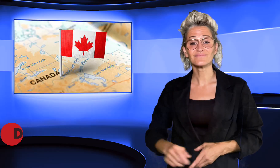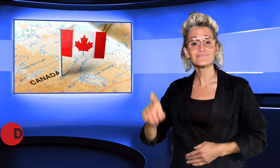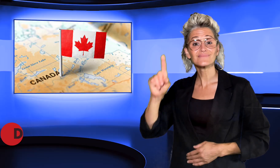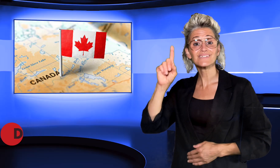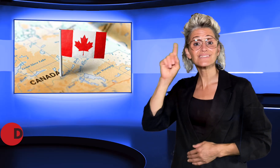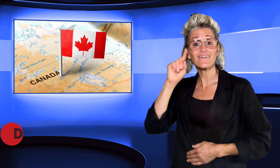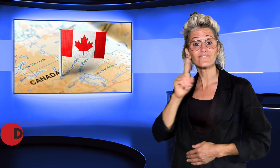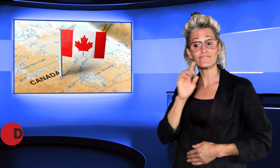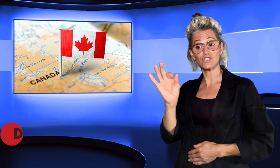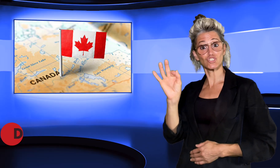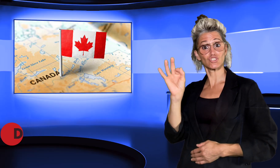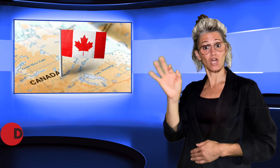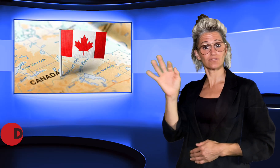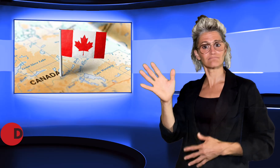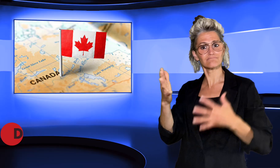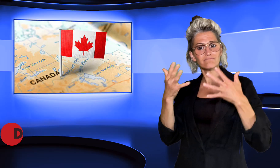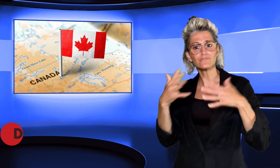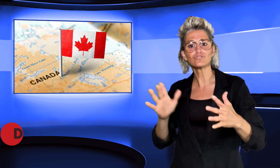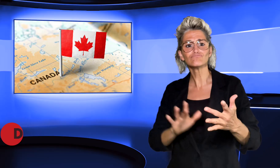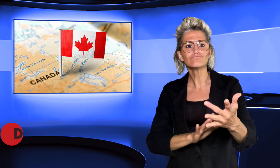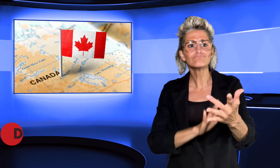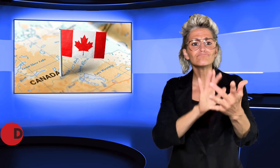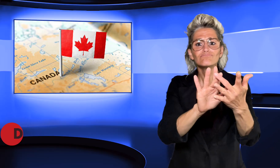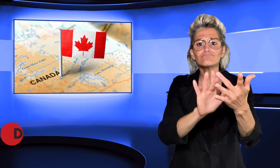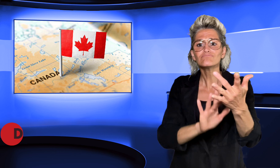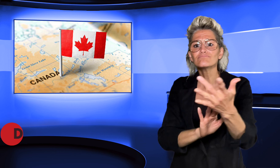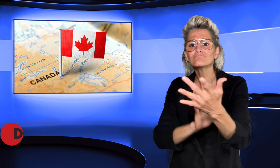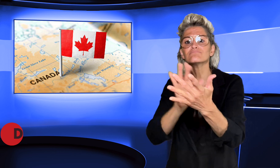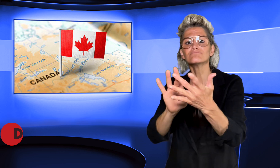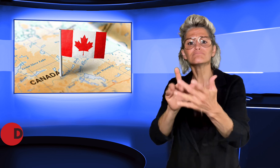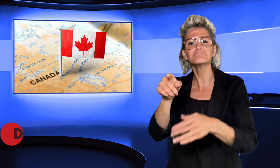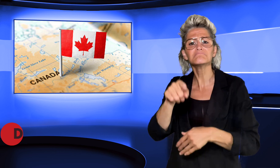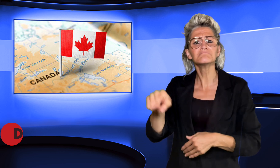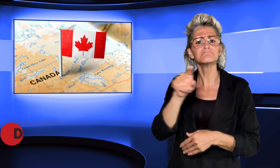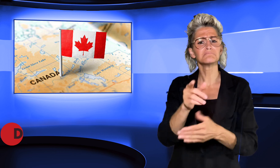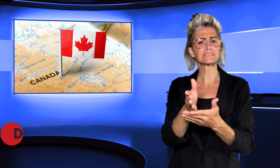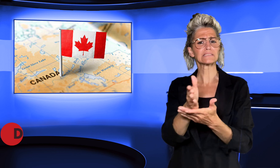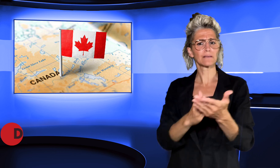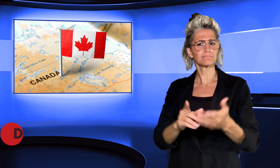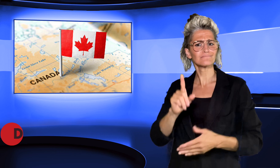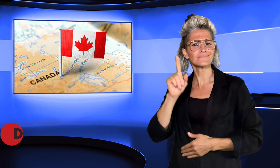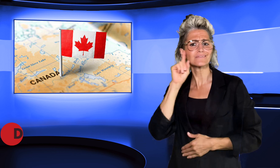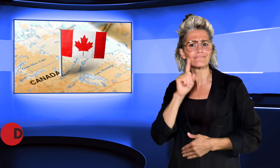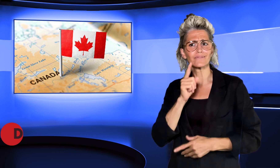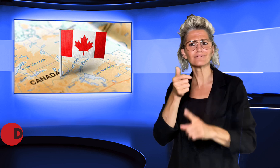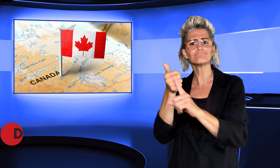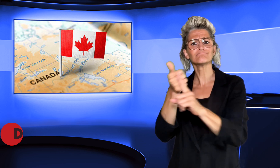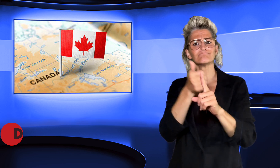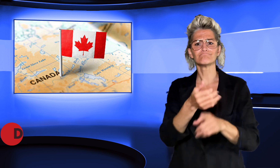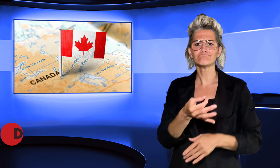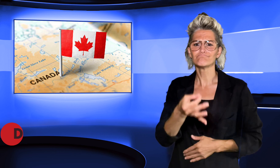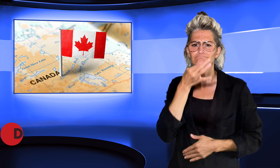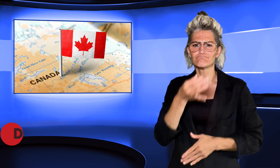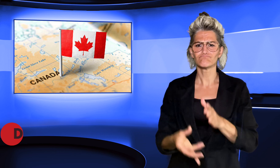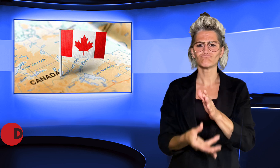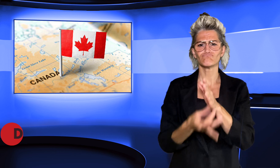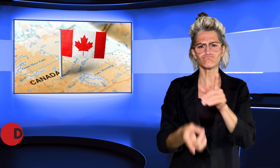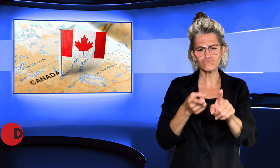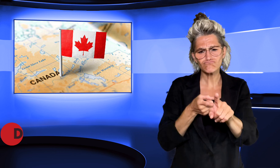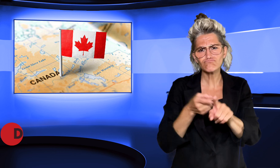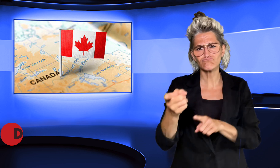[SIGNER]: Several Deaf experts that DeafDots spoke with believe